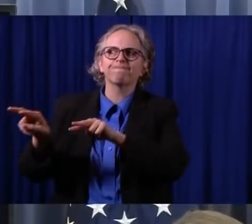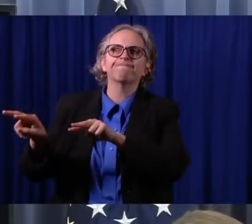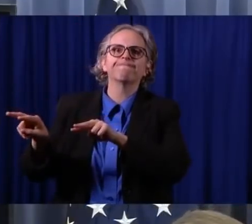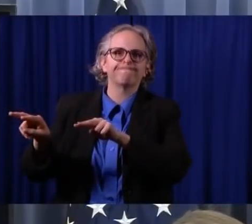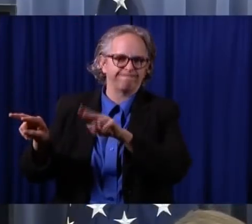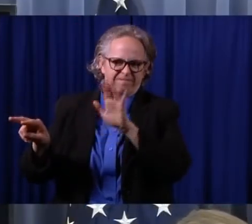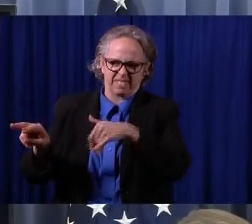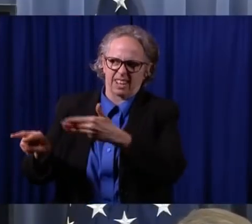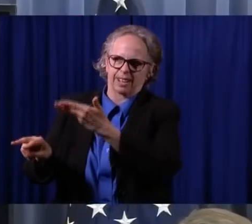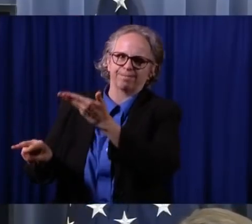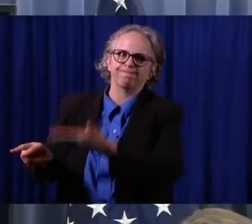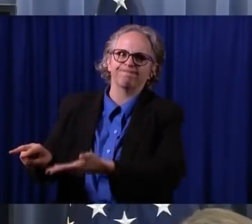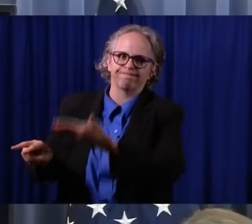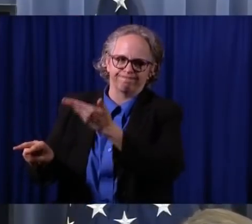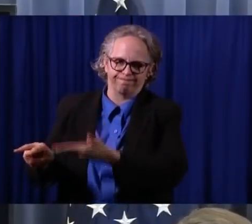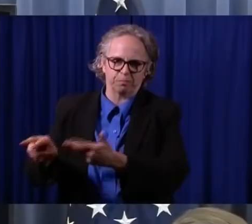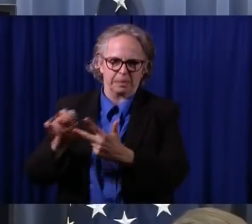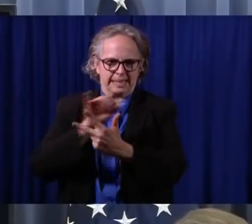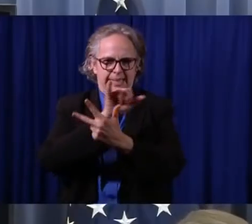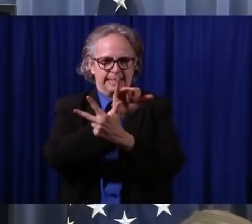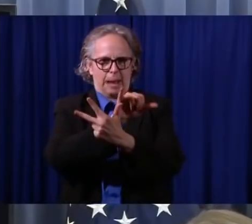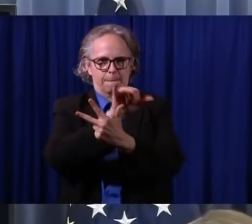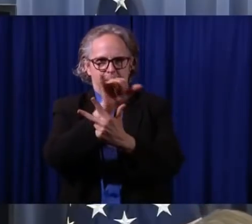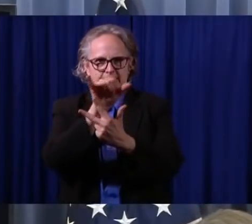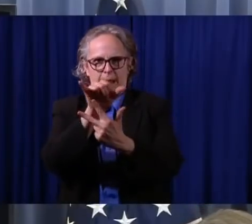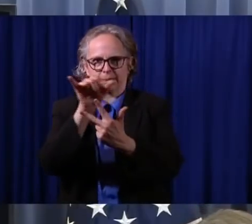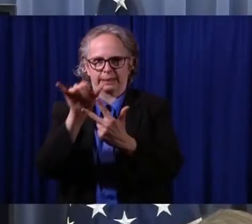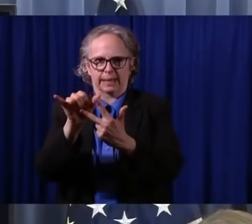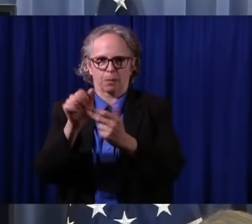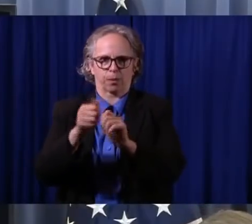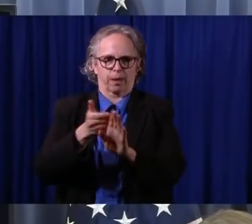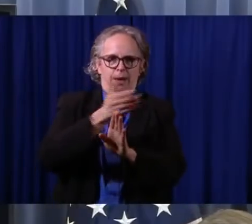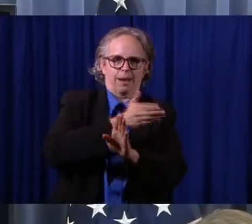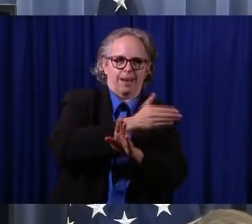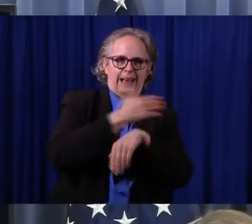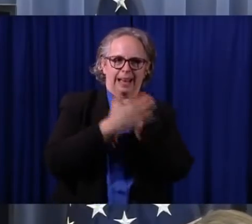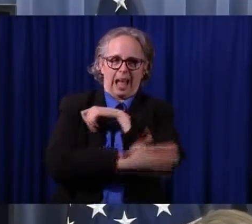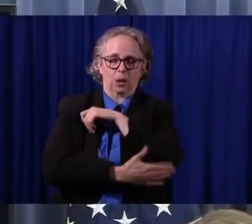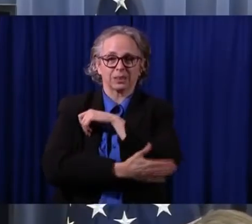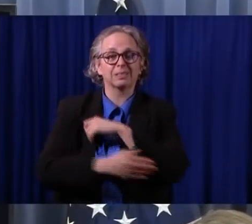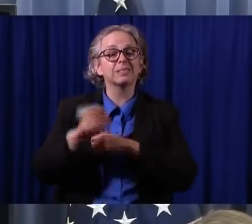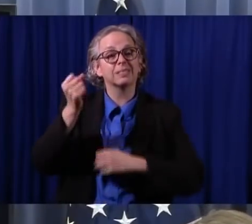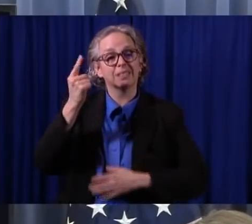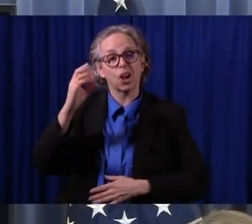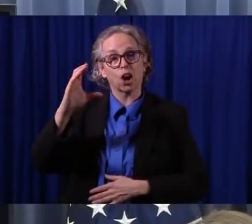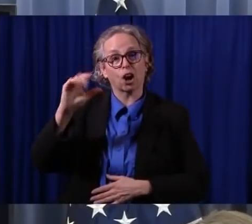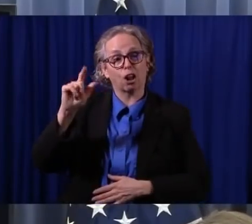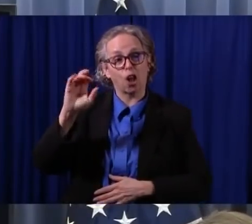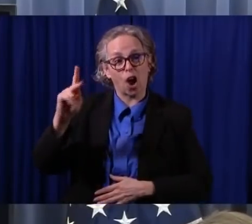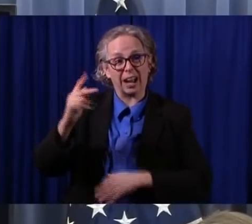AGAIN, THIS IS INCOMPLETE DATA. YOU CAN ALREADY SEE THE TREND HERE AND WE WILL SEE WHAT HAPPENS WHEN THESE NUMBERS ARE